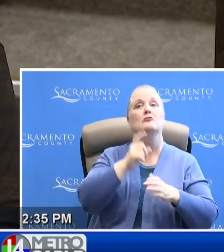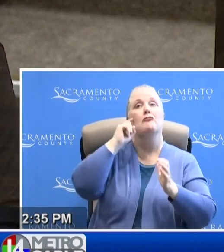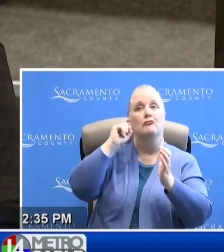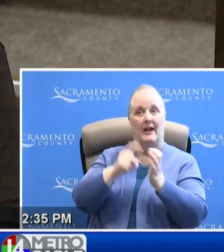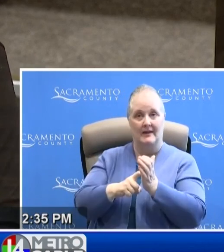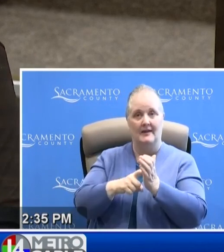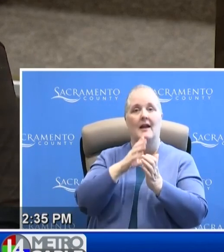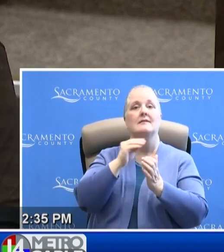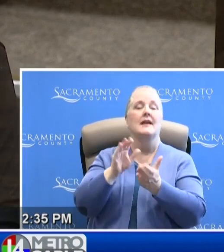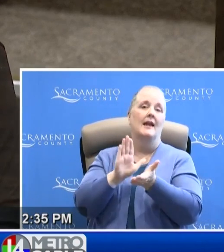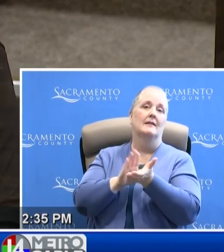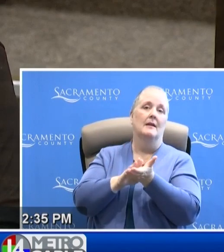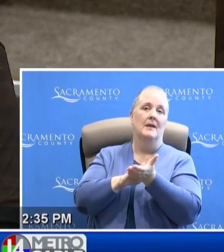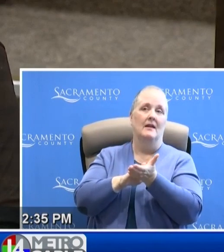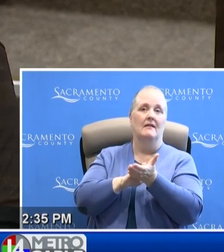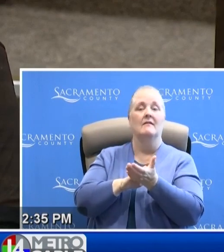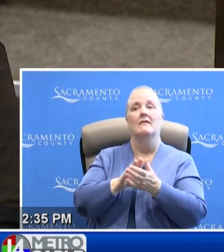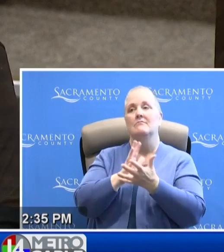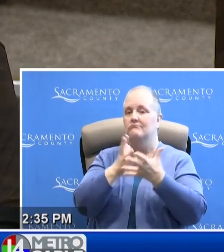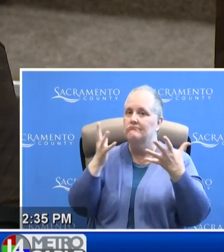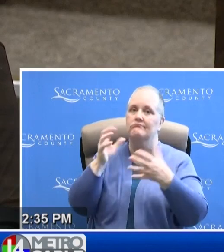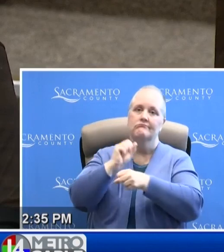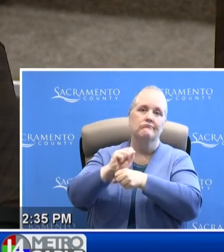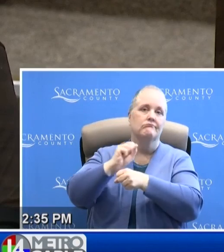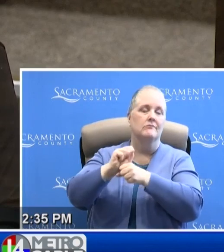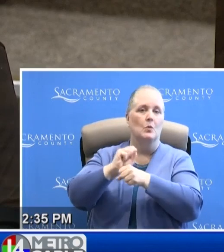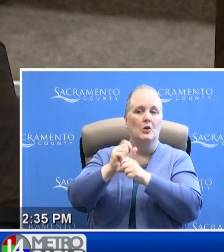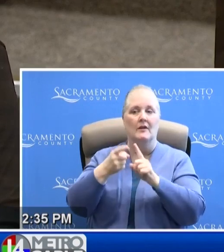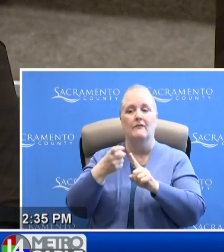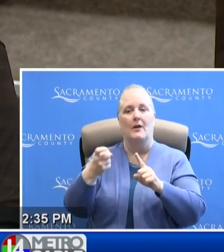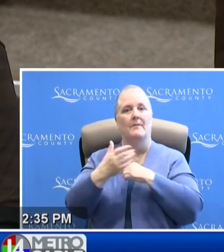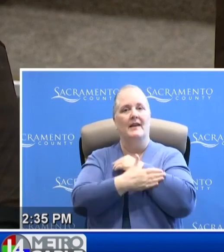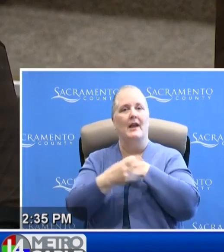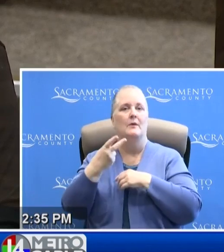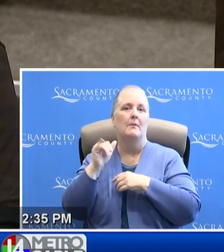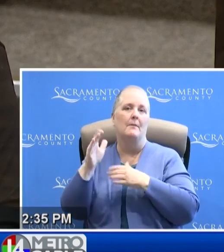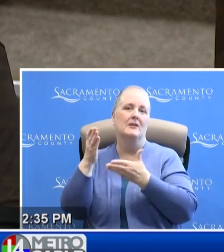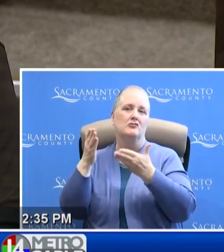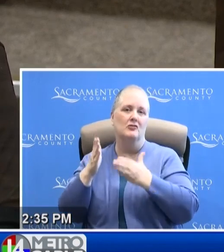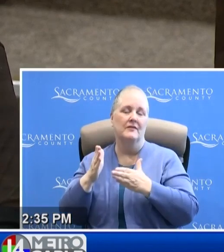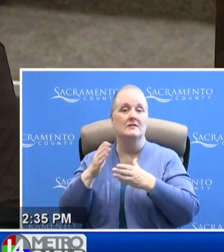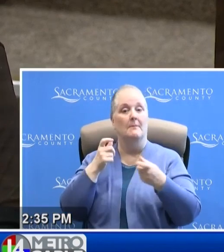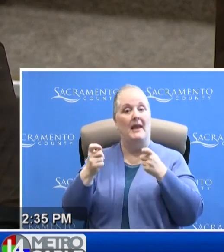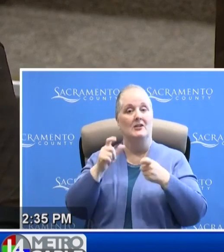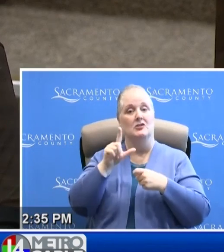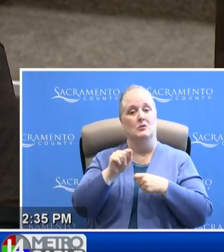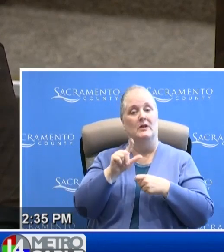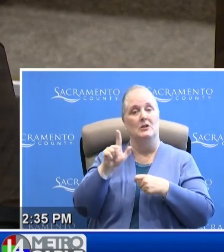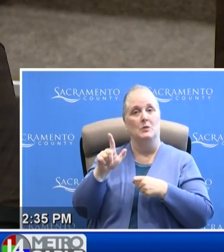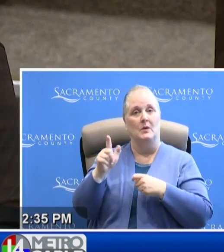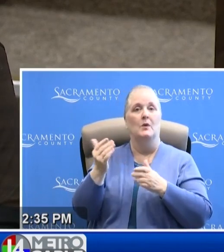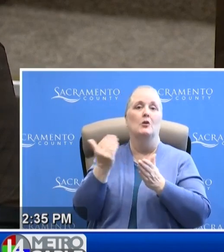and commend the dedicated work of the county's public servants for managing the 2021 redistricting process